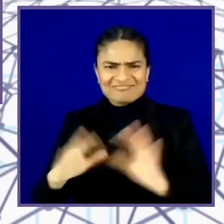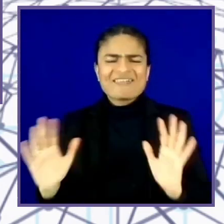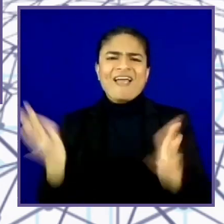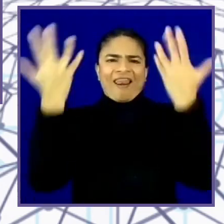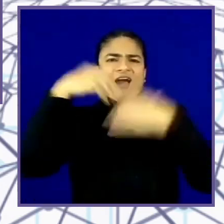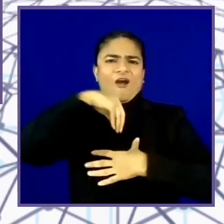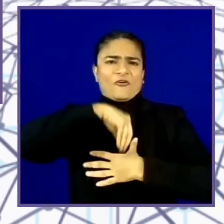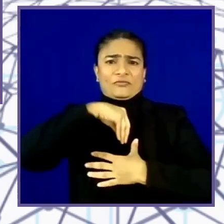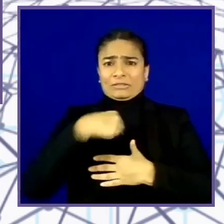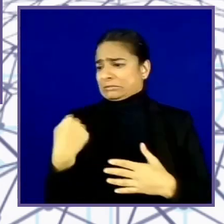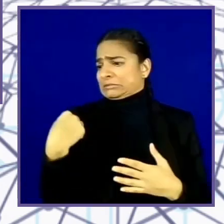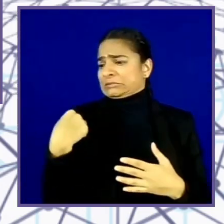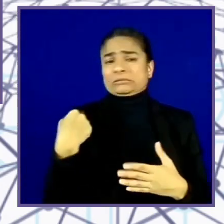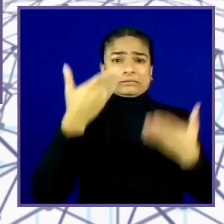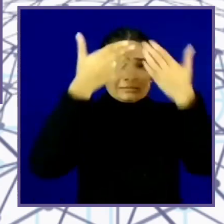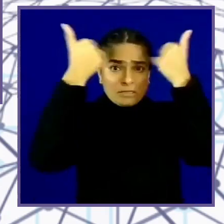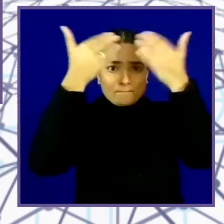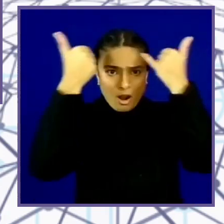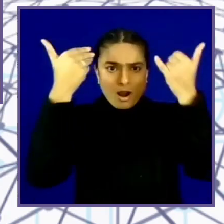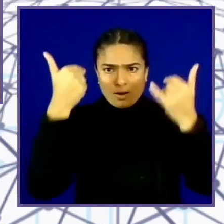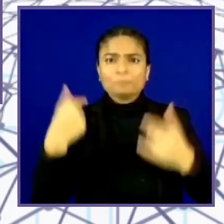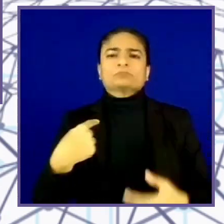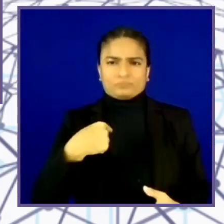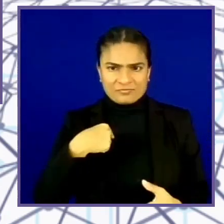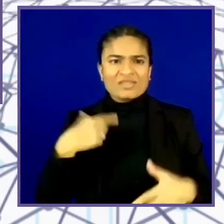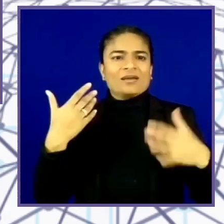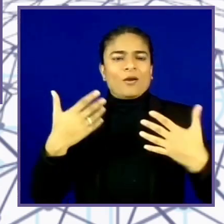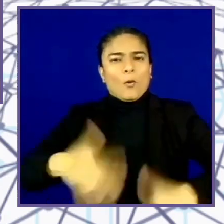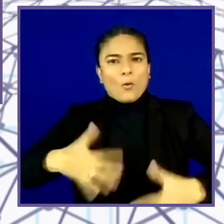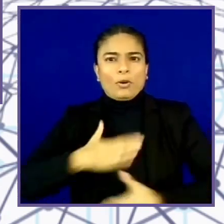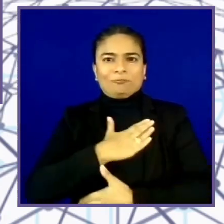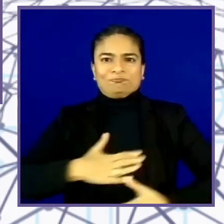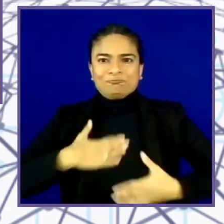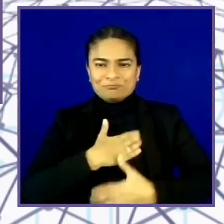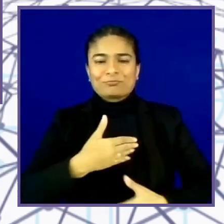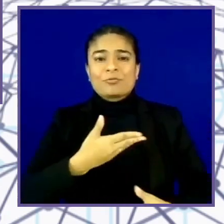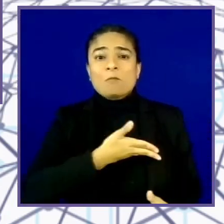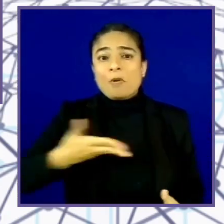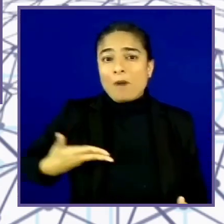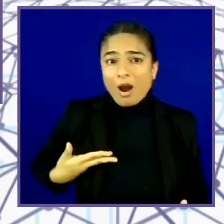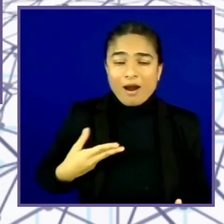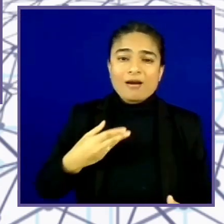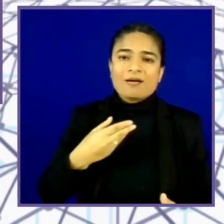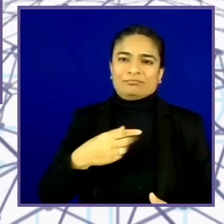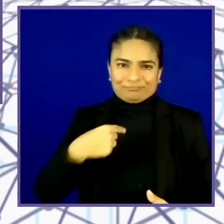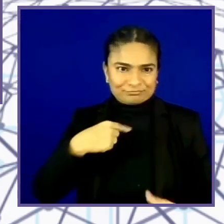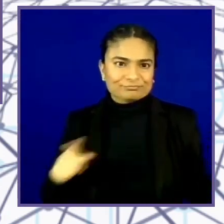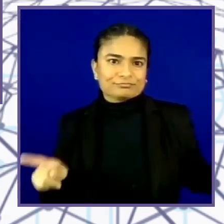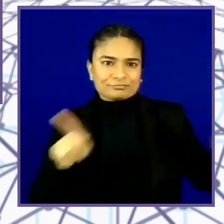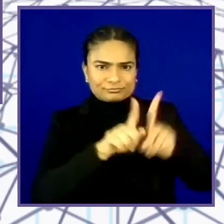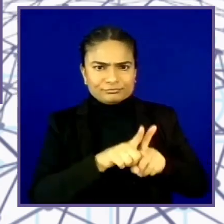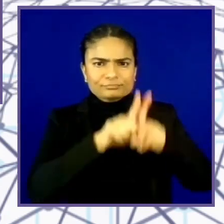strokes and three separate occasions this past May, June and July. So I spent much of my time